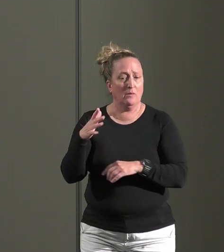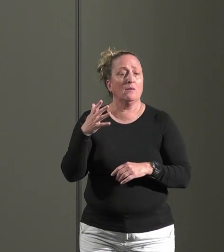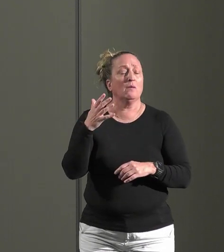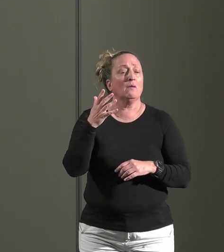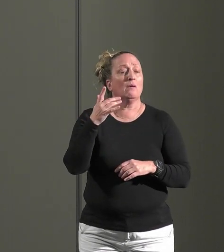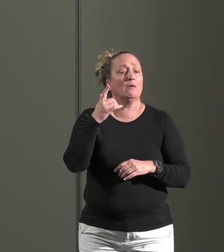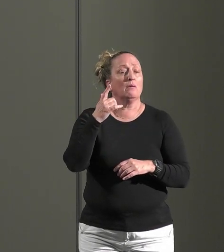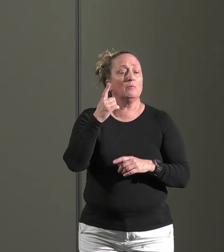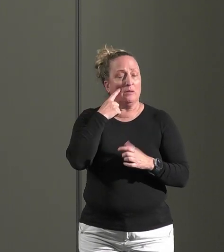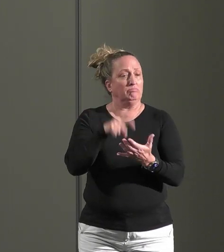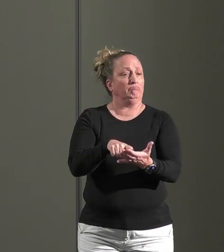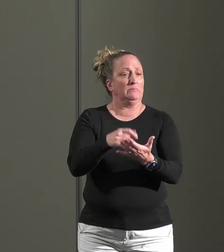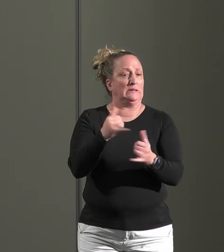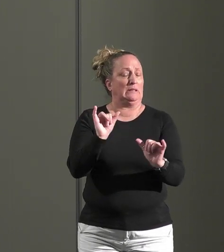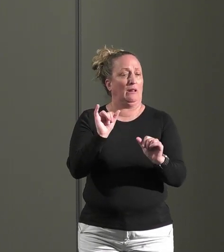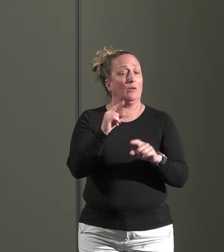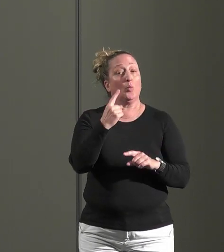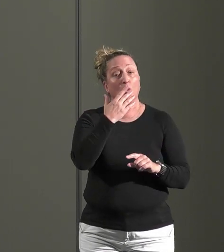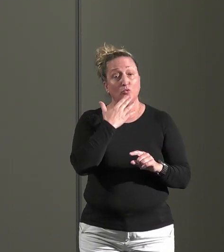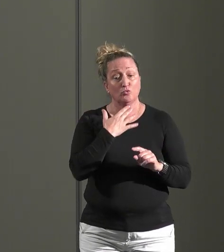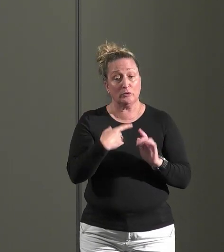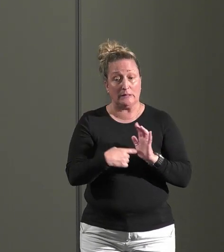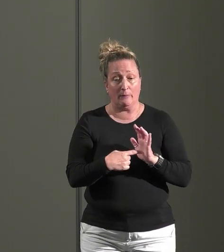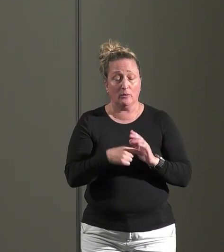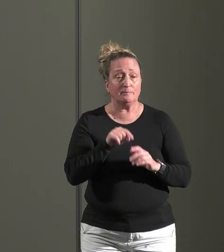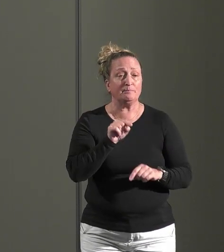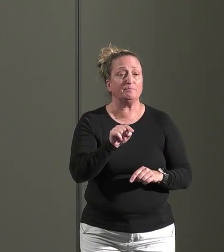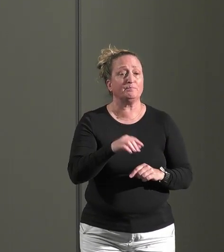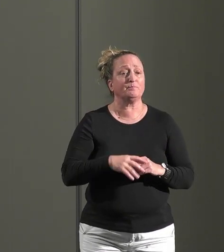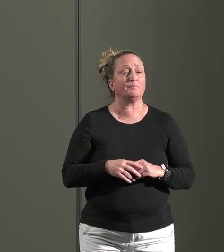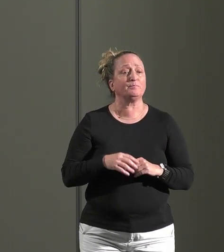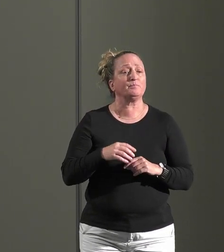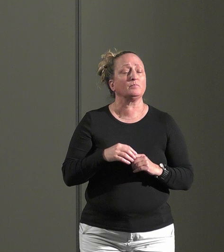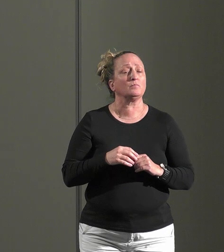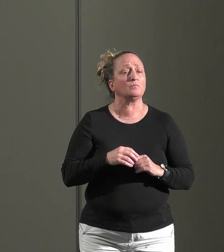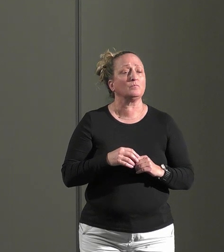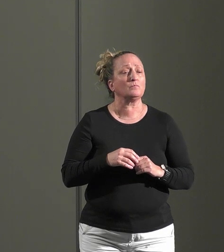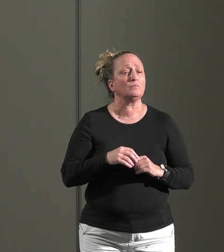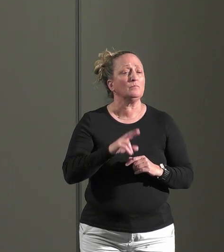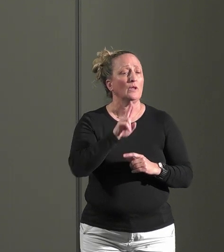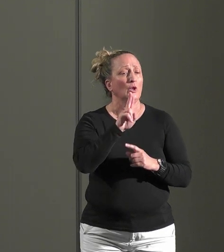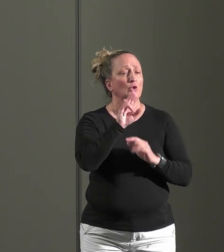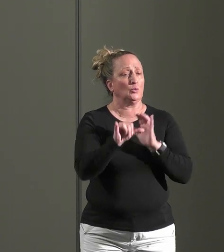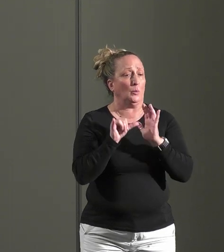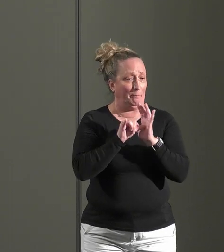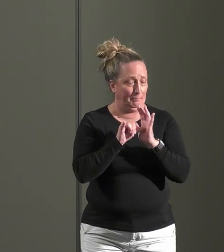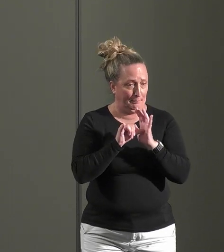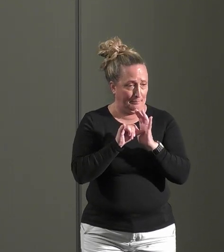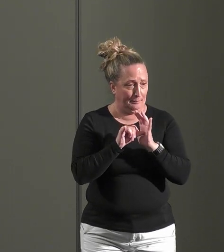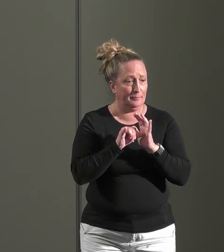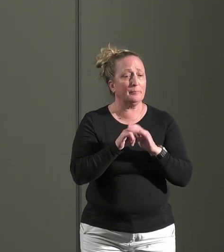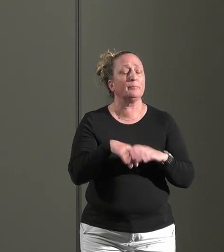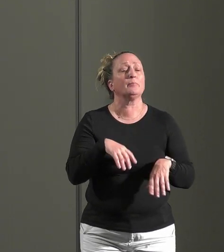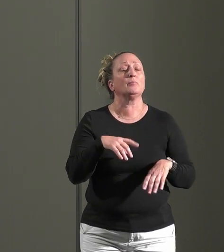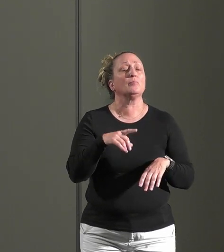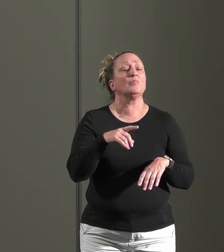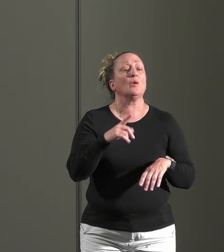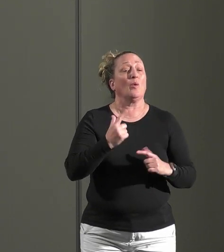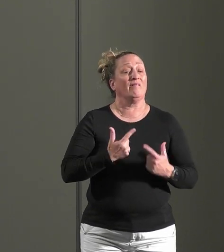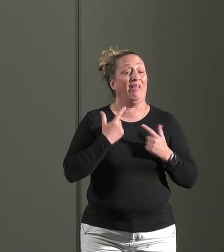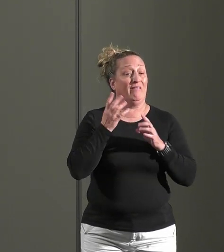stands out. One good example, for YouTube they go -- they have live videos they have